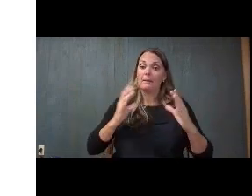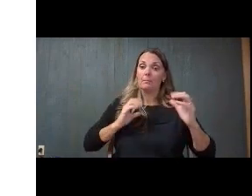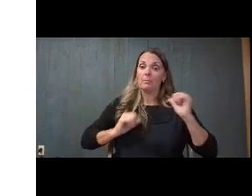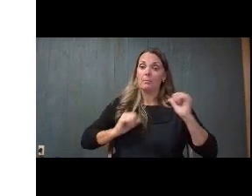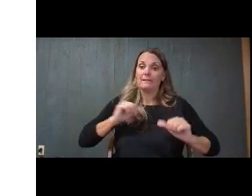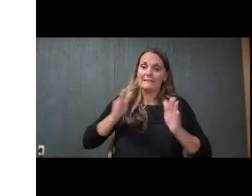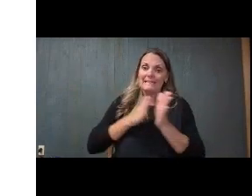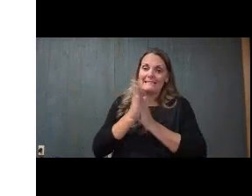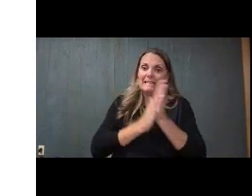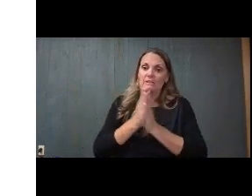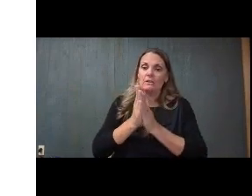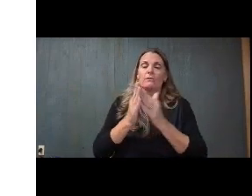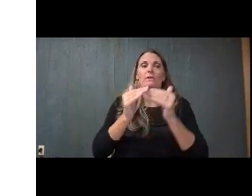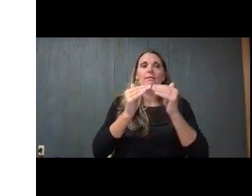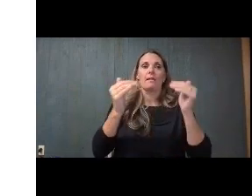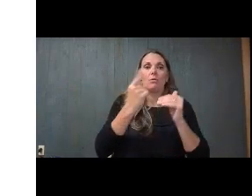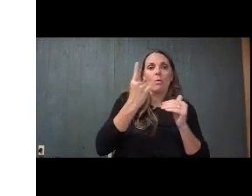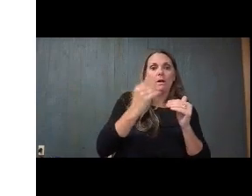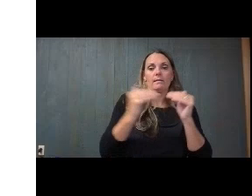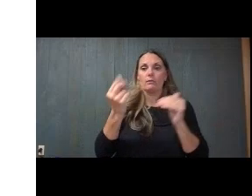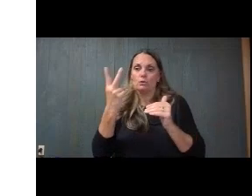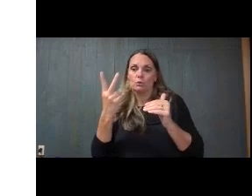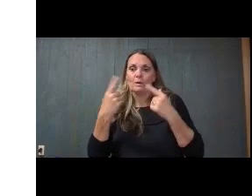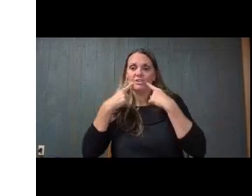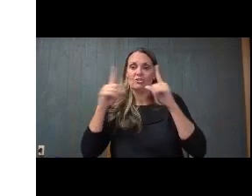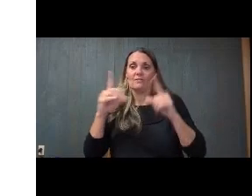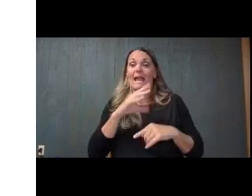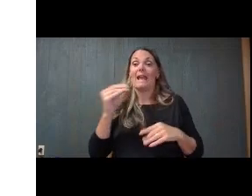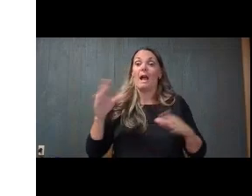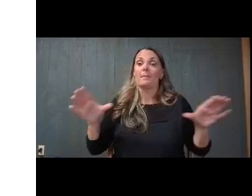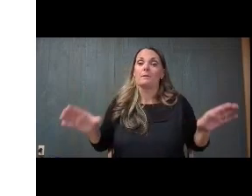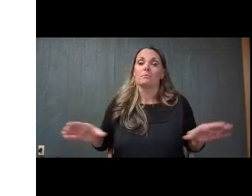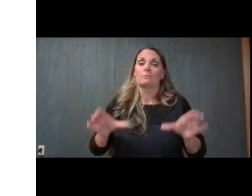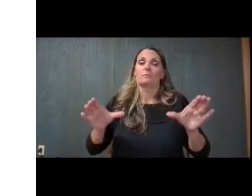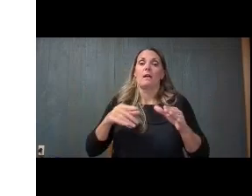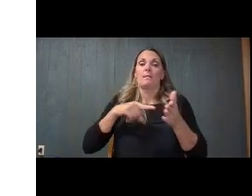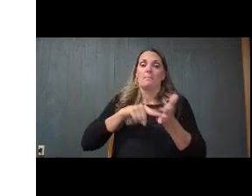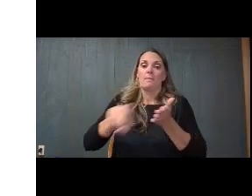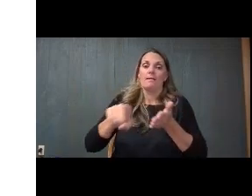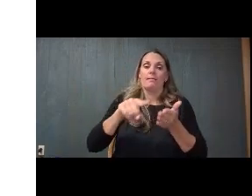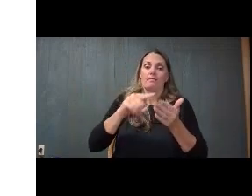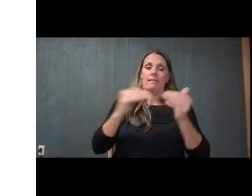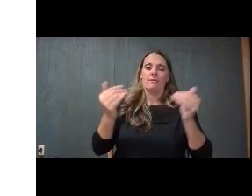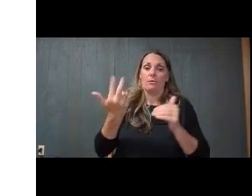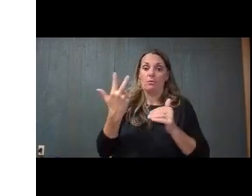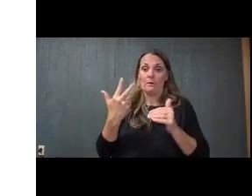level twos were achieved, and how many perform incentive payment level three were achieved.